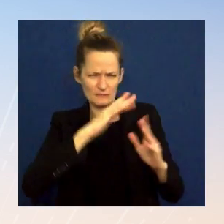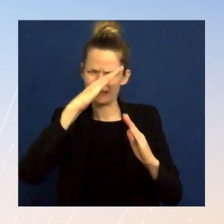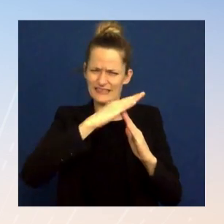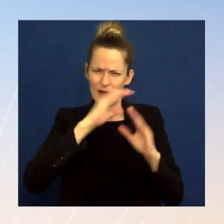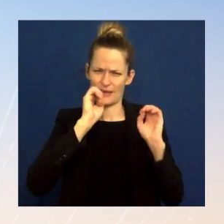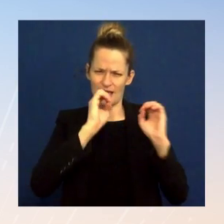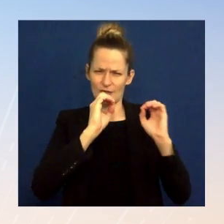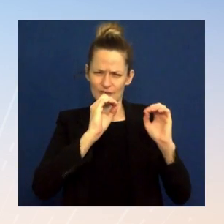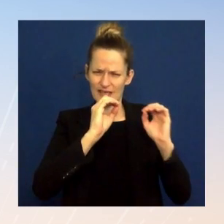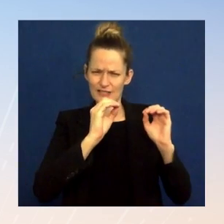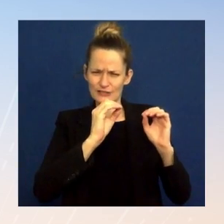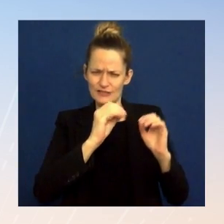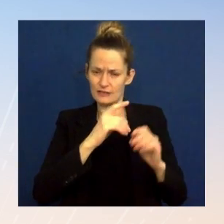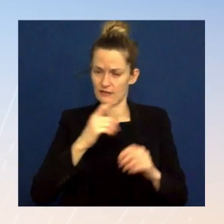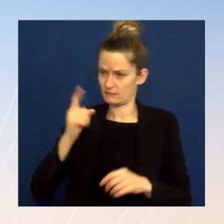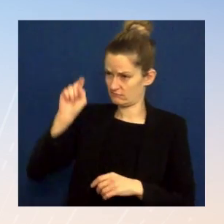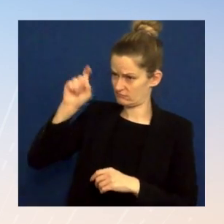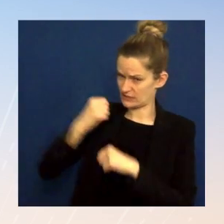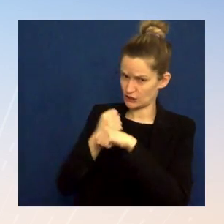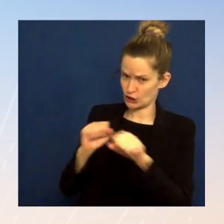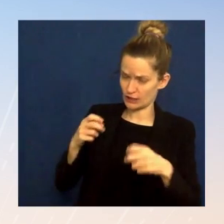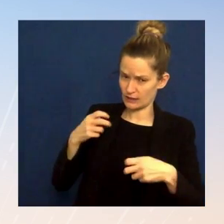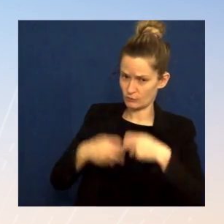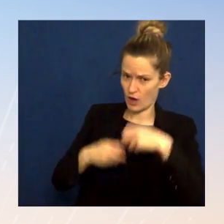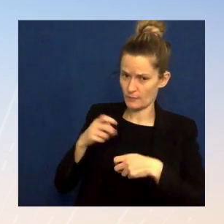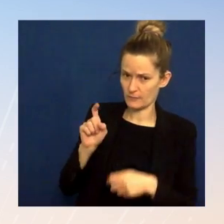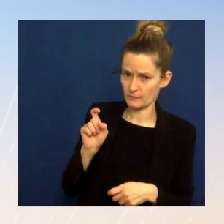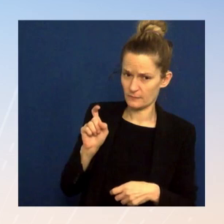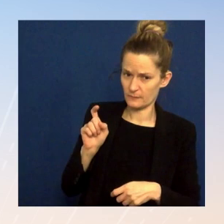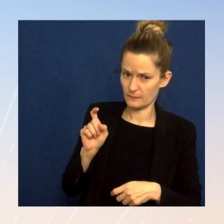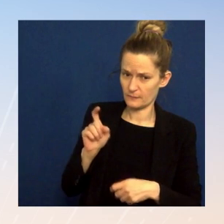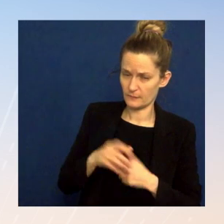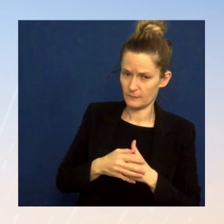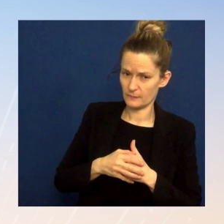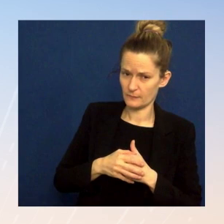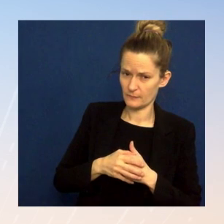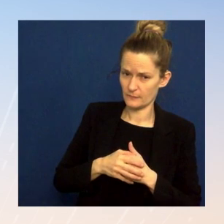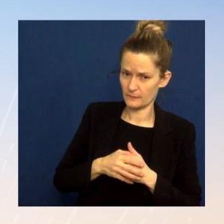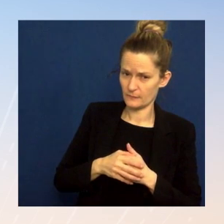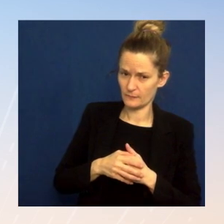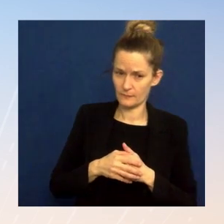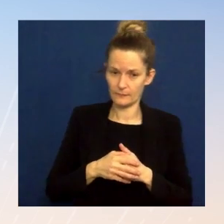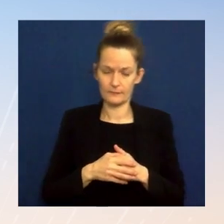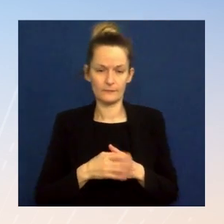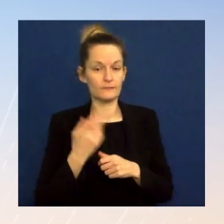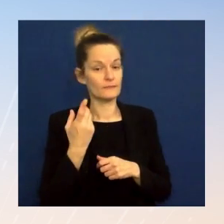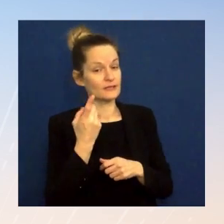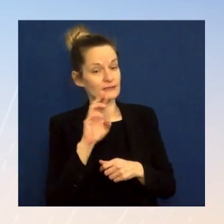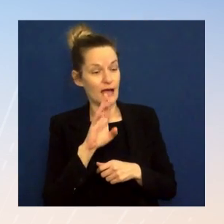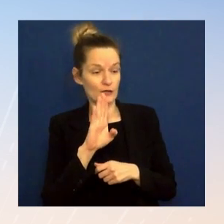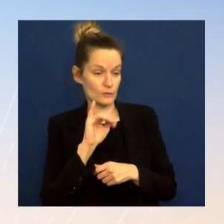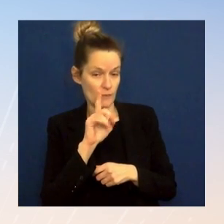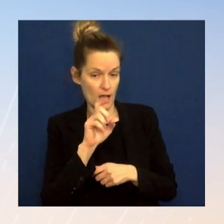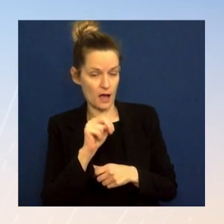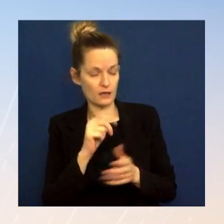In fact, it's Dr. Biden who has repeatedly said -- and the President frequently quotes her -- that any country that out-educates the United States